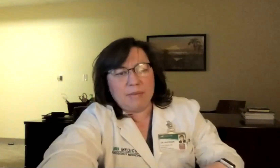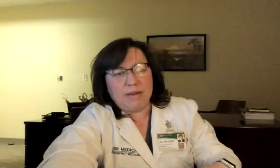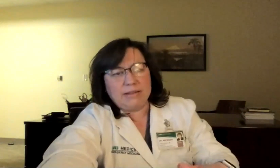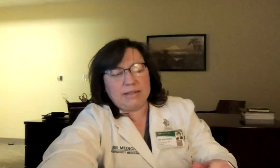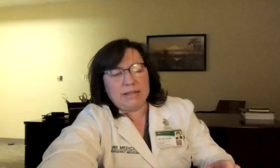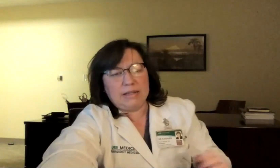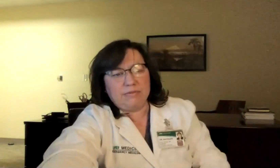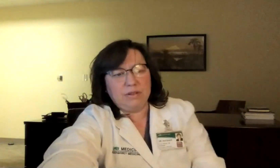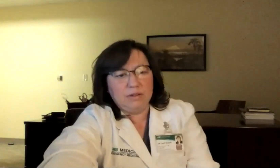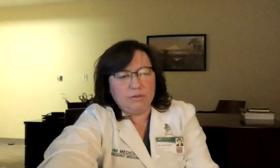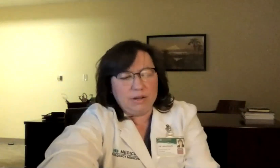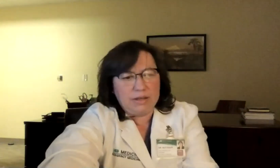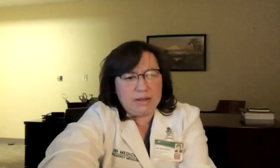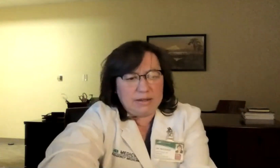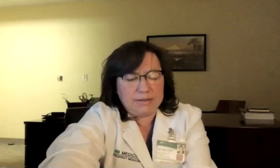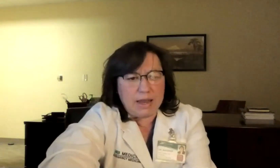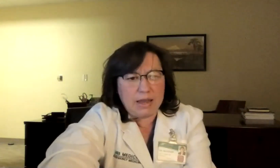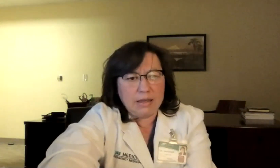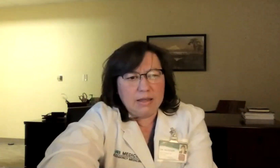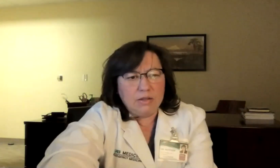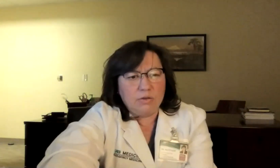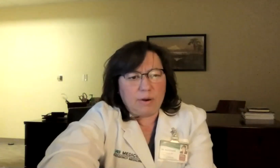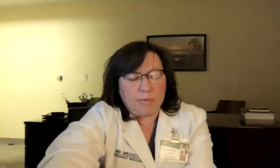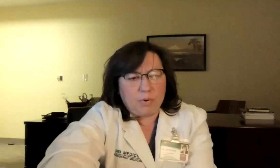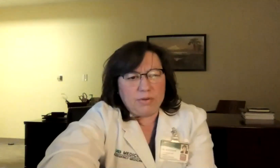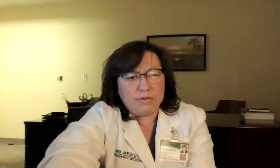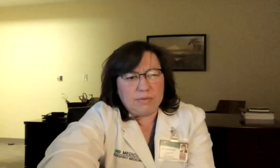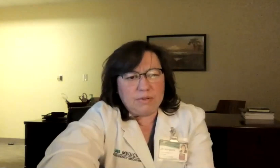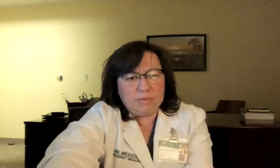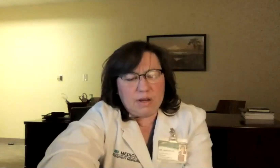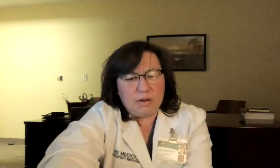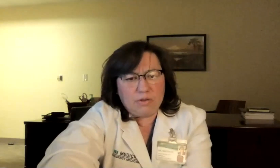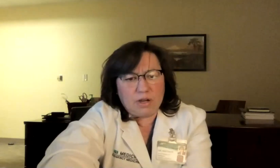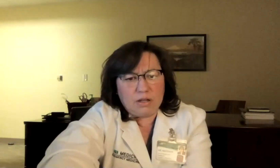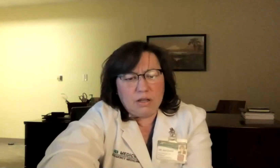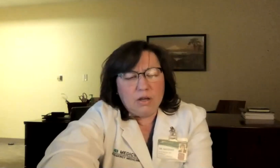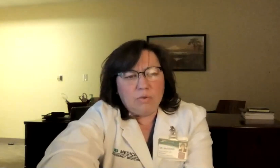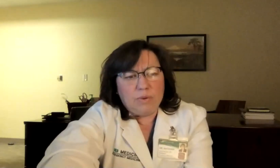vaccine and i feel a little yucky the next day do i report those symptoms in health check well we